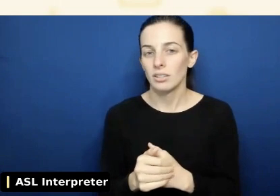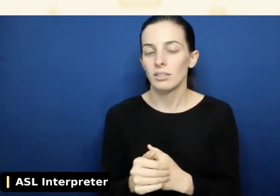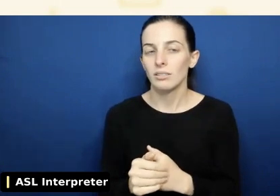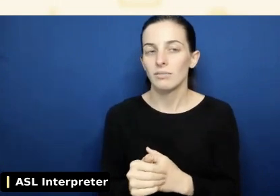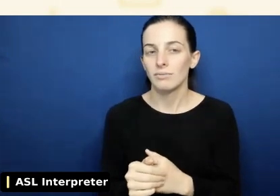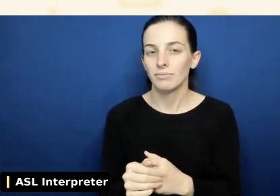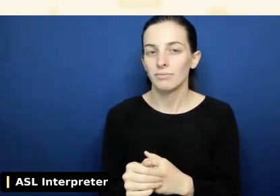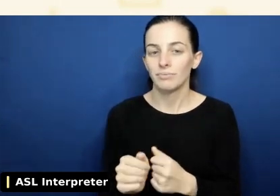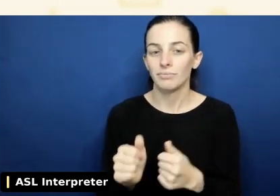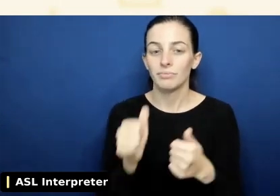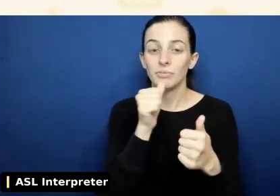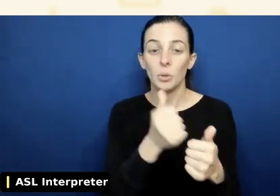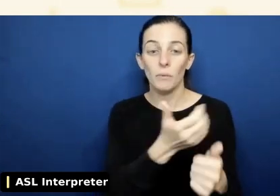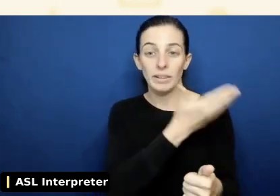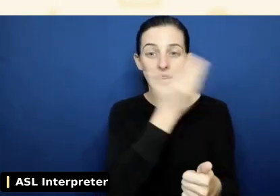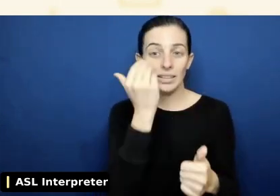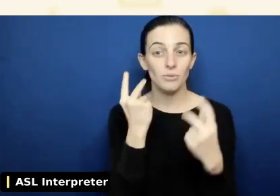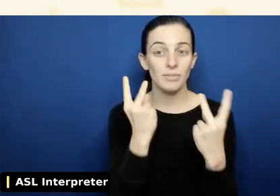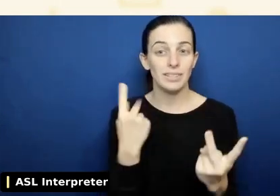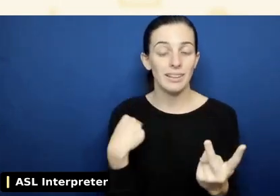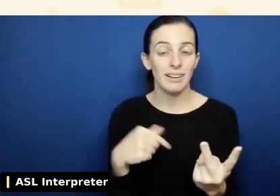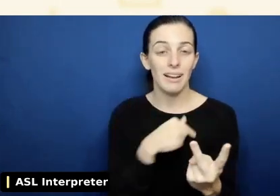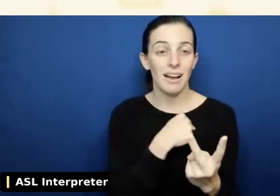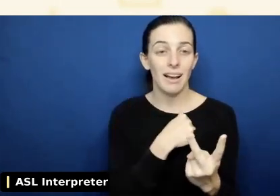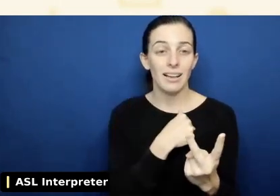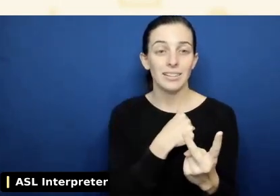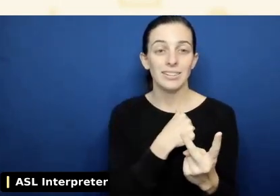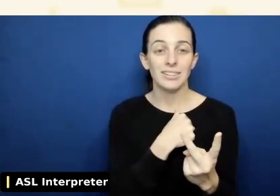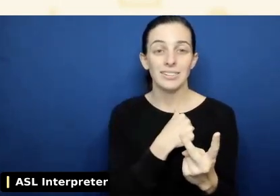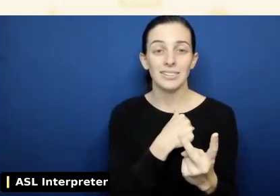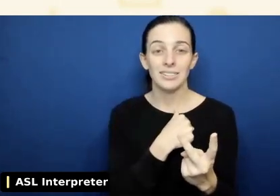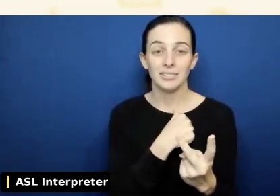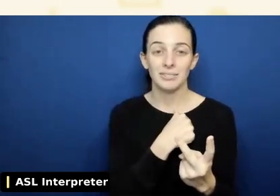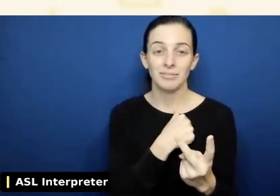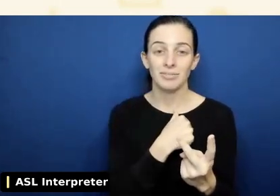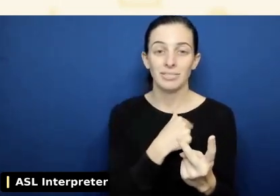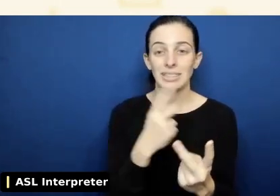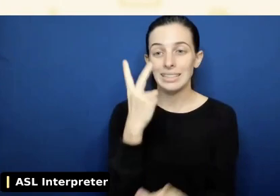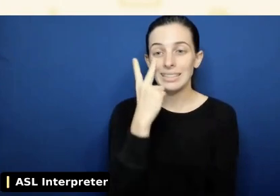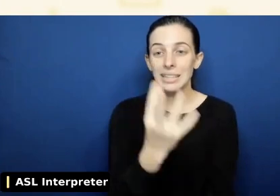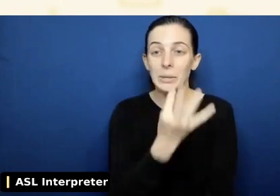Don't forget to visit our sponsors’ page to get virtual swags. See you right after the break.